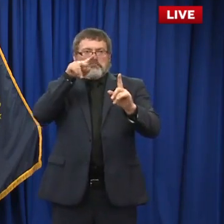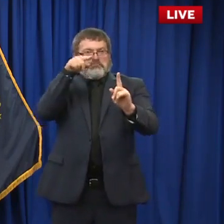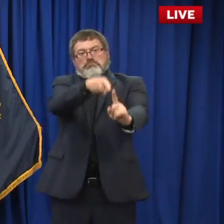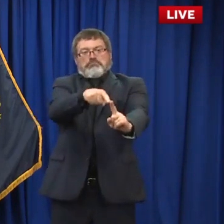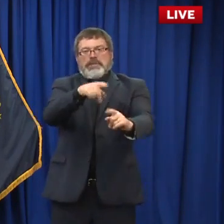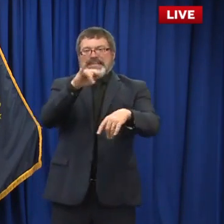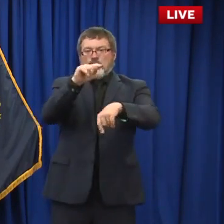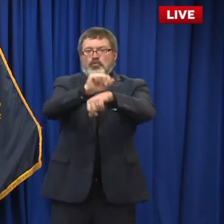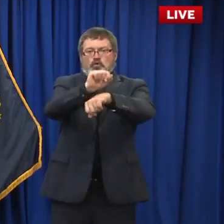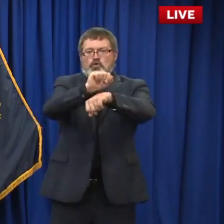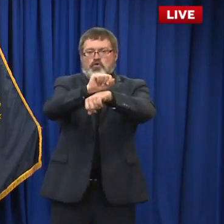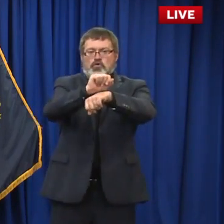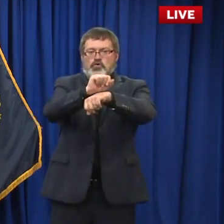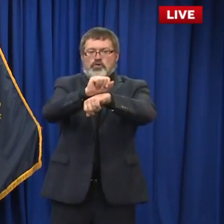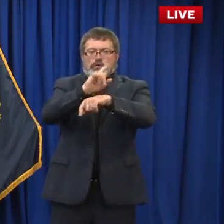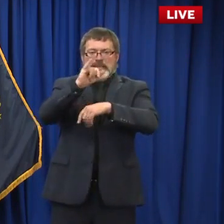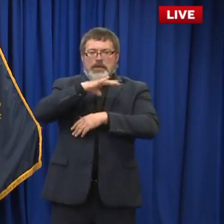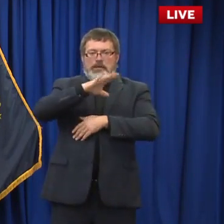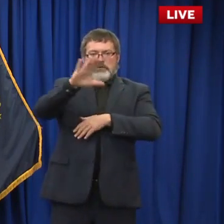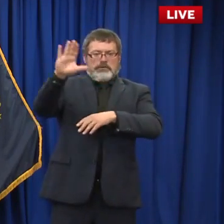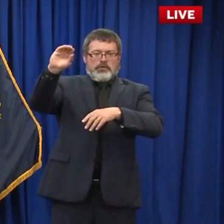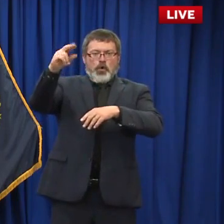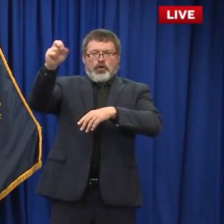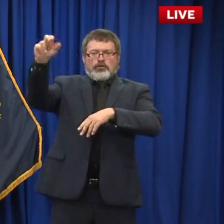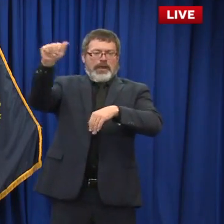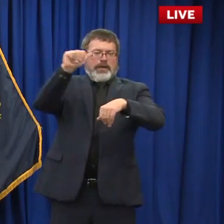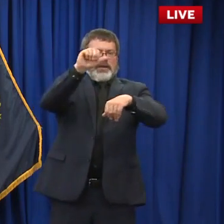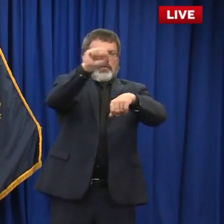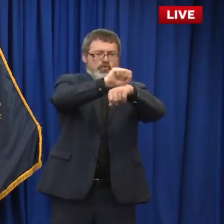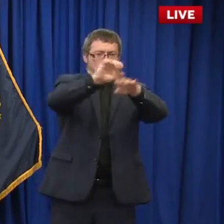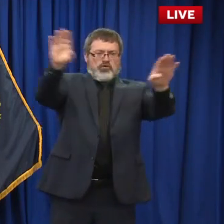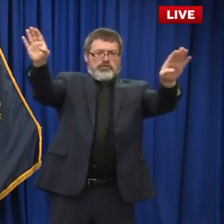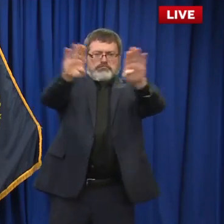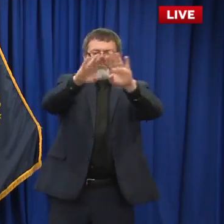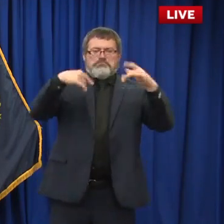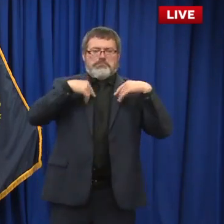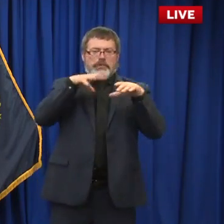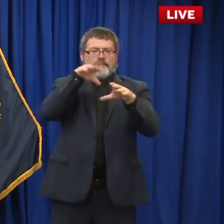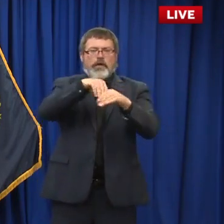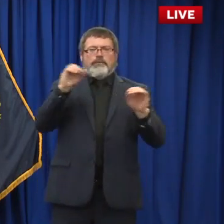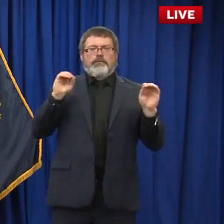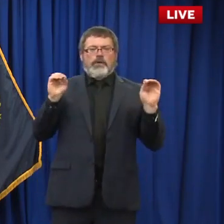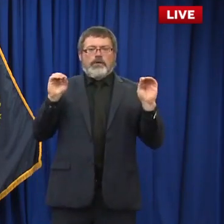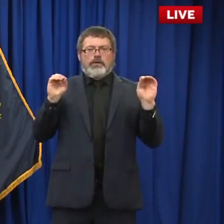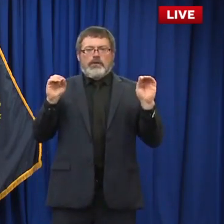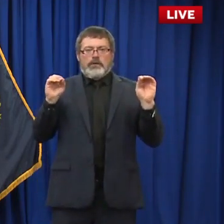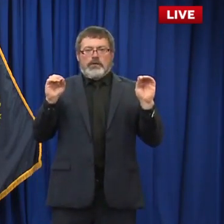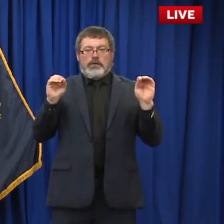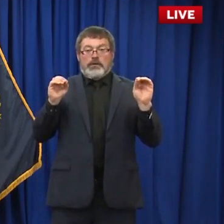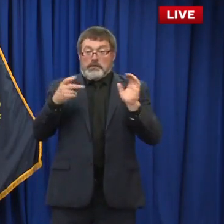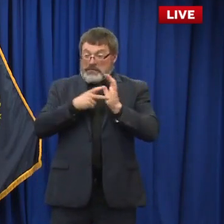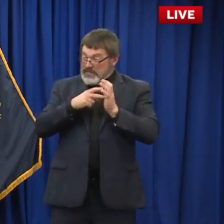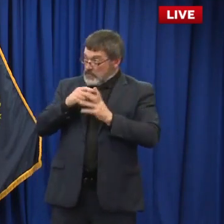WE DON'T INVESTIGATE THOSE AND WE DON'T REPORT THOSE TO OSHA. THAT IS COMPLETELY BETWEEN OF THE EMPLOYER AND THE FEDERAL AGENCY.